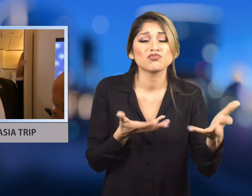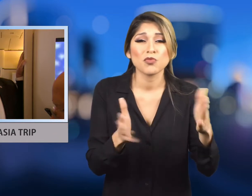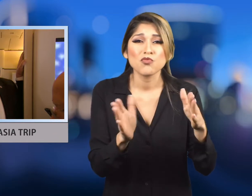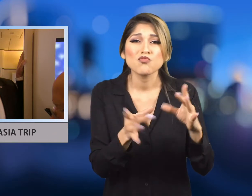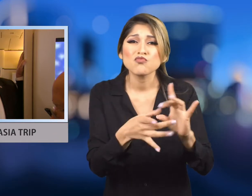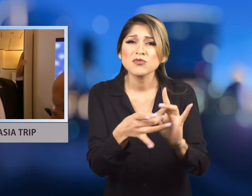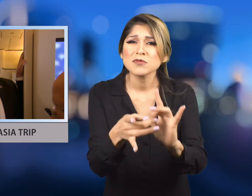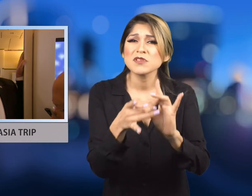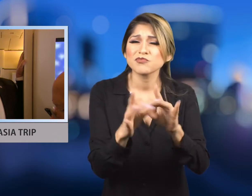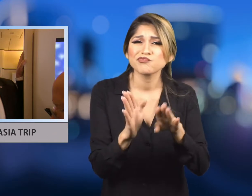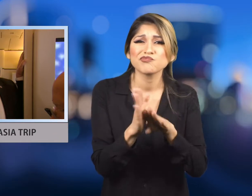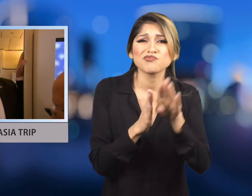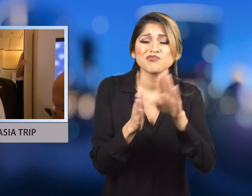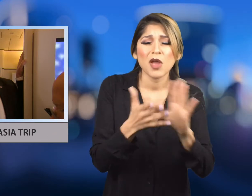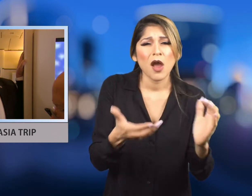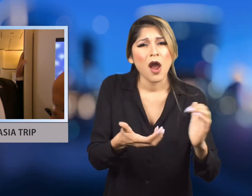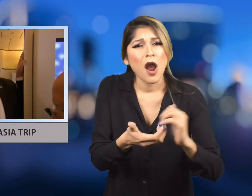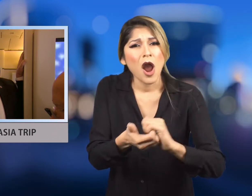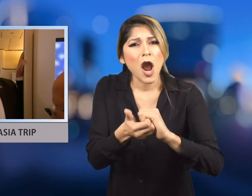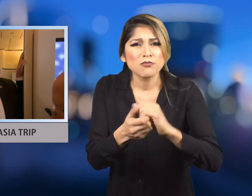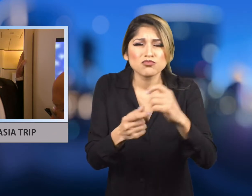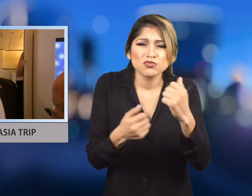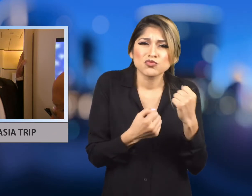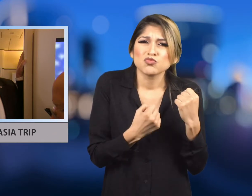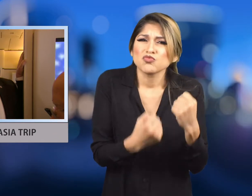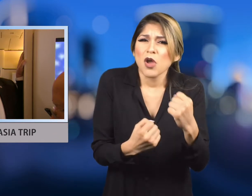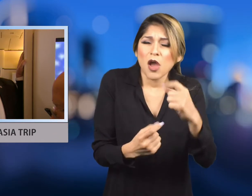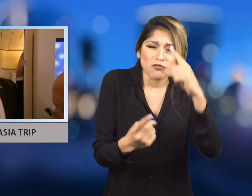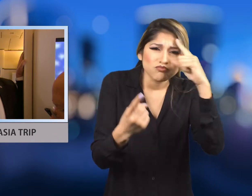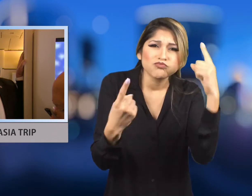in terms of strengthening relations with Asia's leaders and establishing